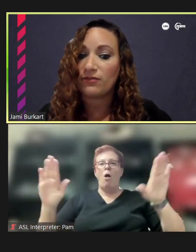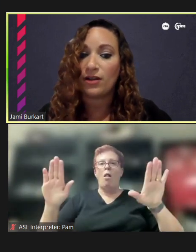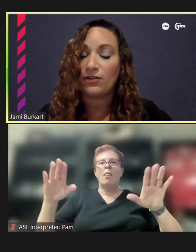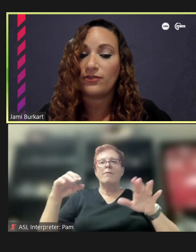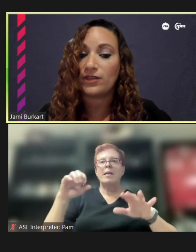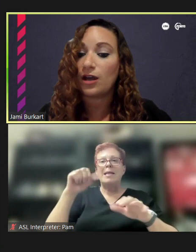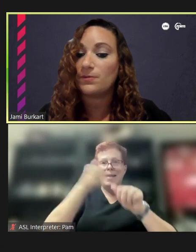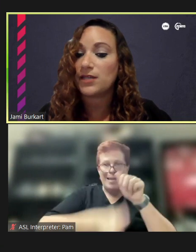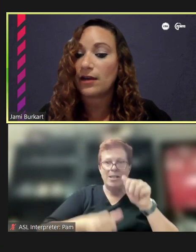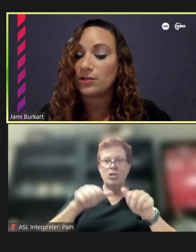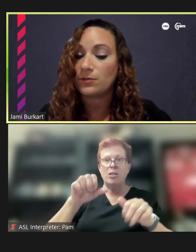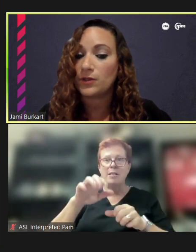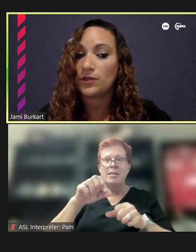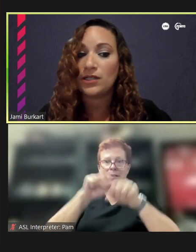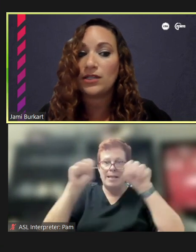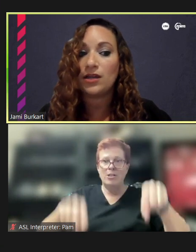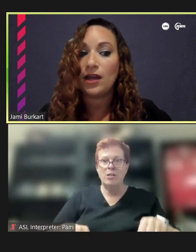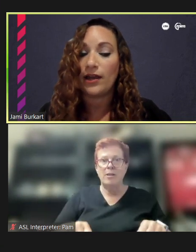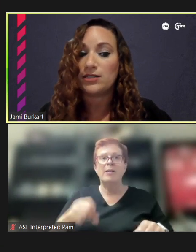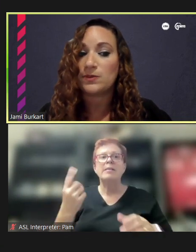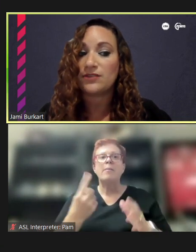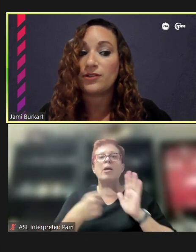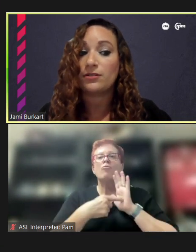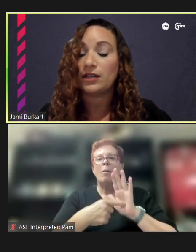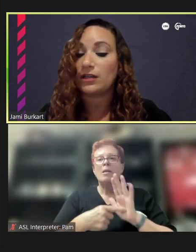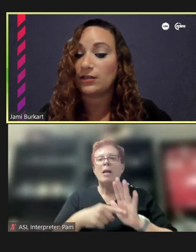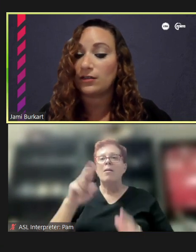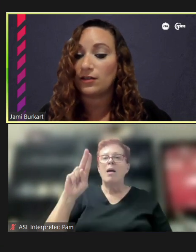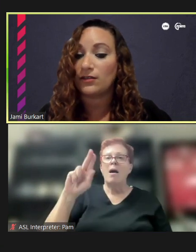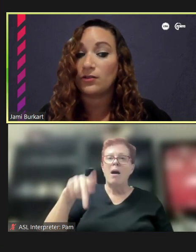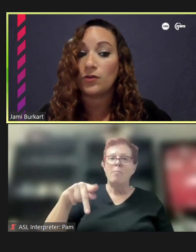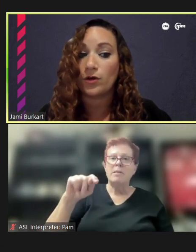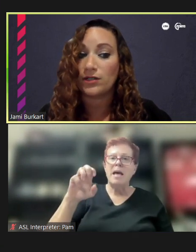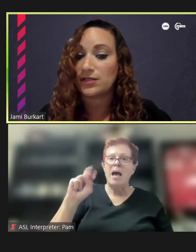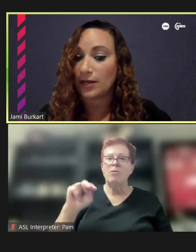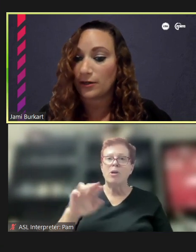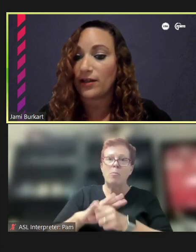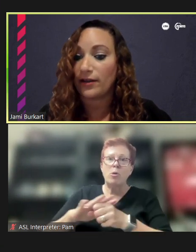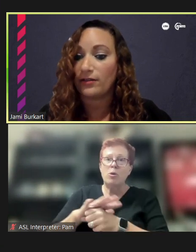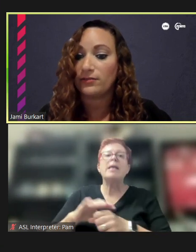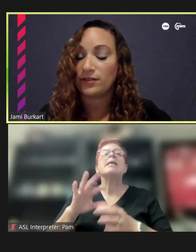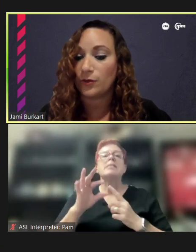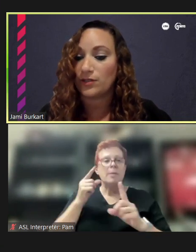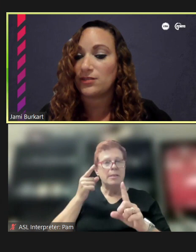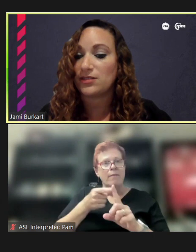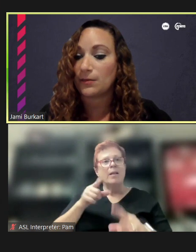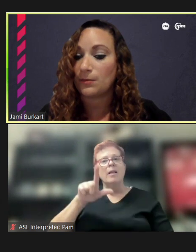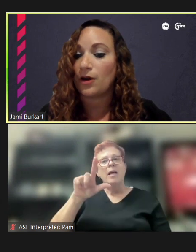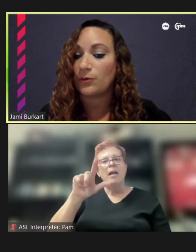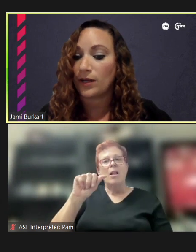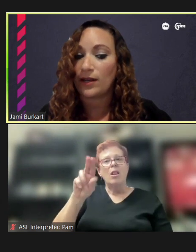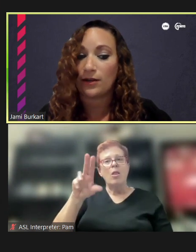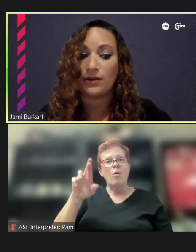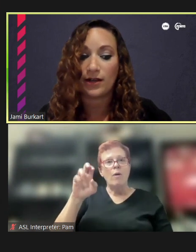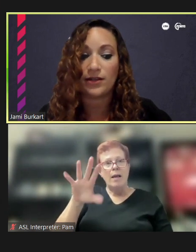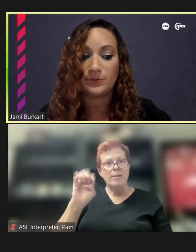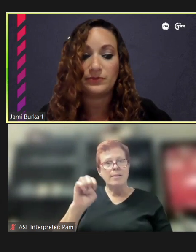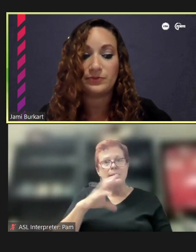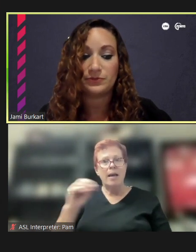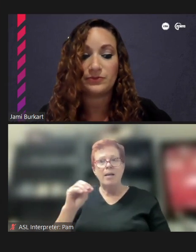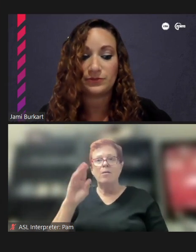of the Uptown community and specifically, in the Lawrence area -- the Lawrence and Broadway area. Okay.